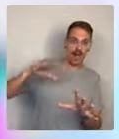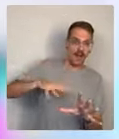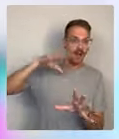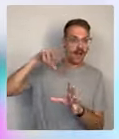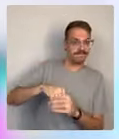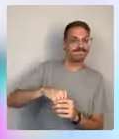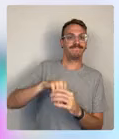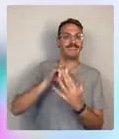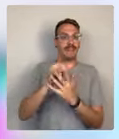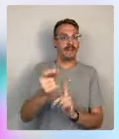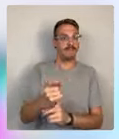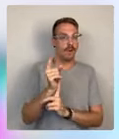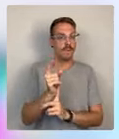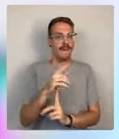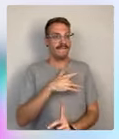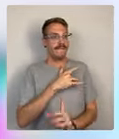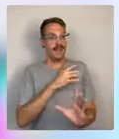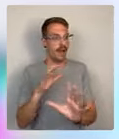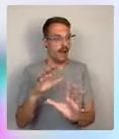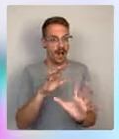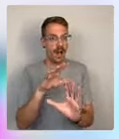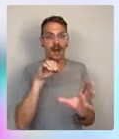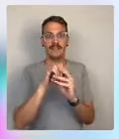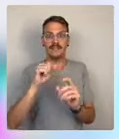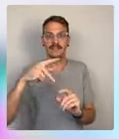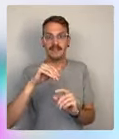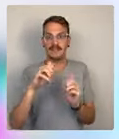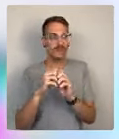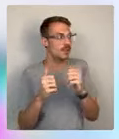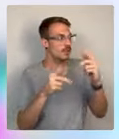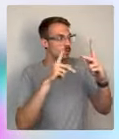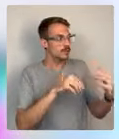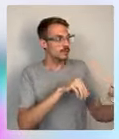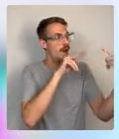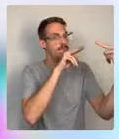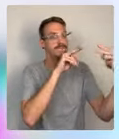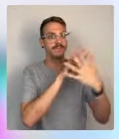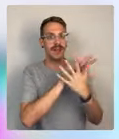this heightened sense of being in the moment and being in a space with someone else